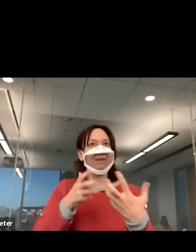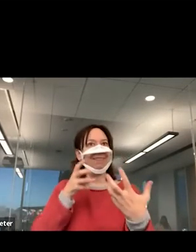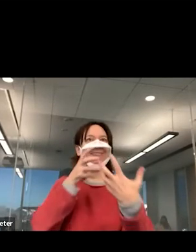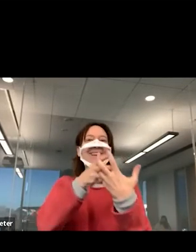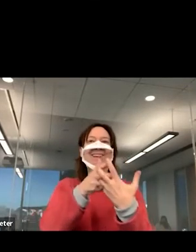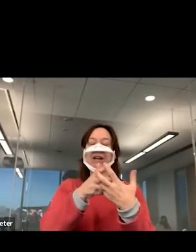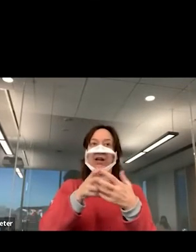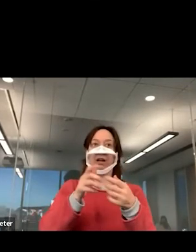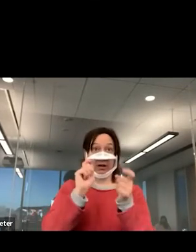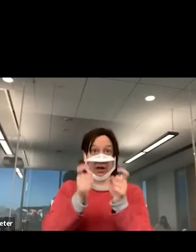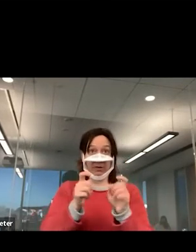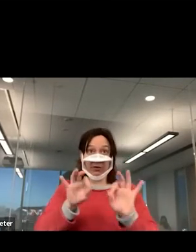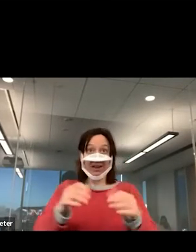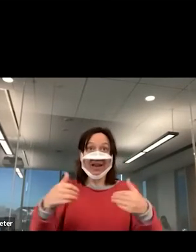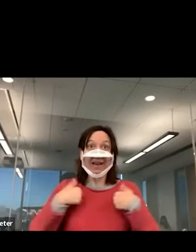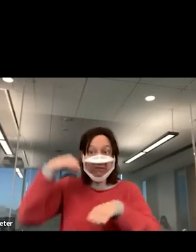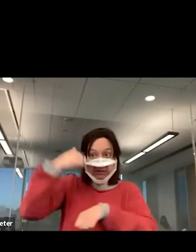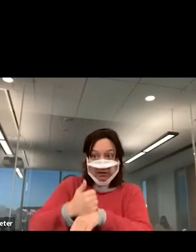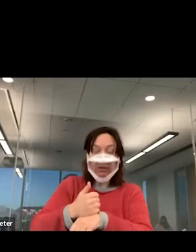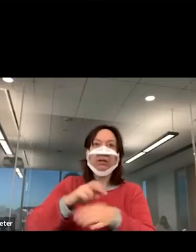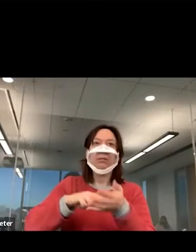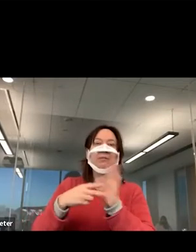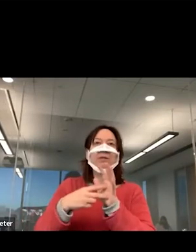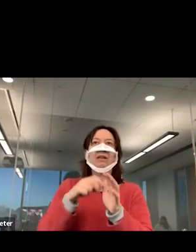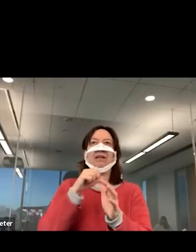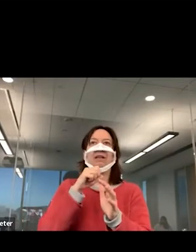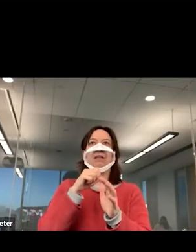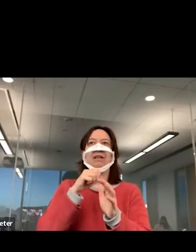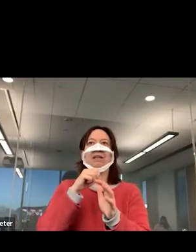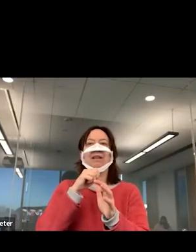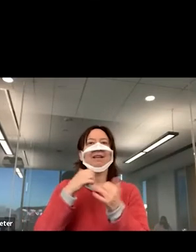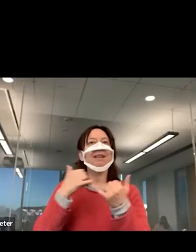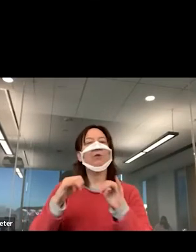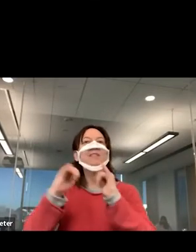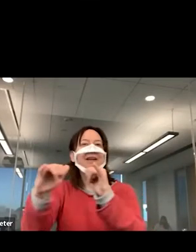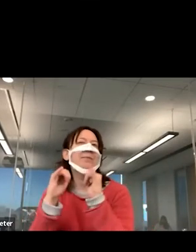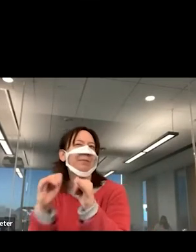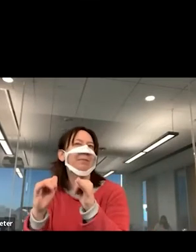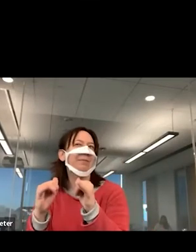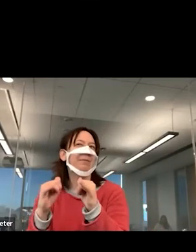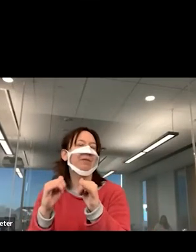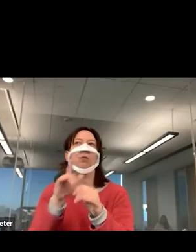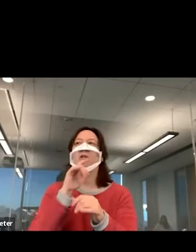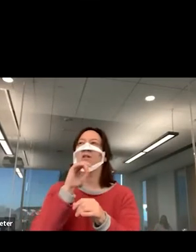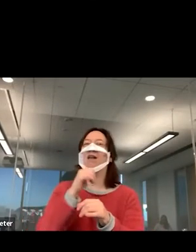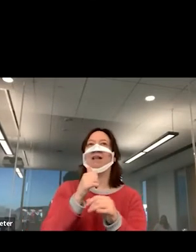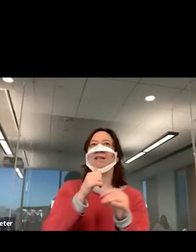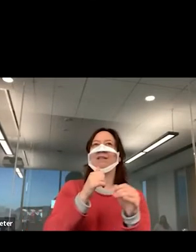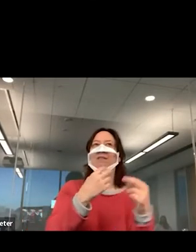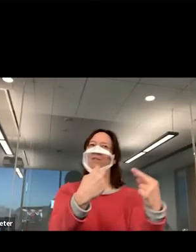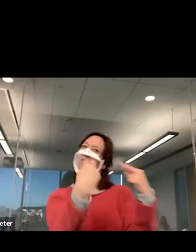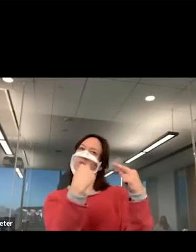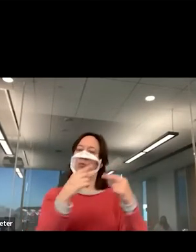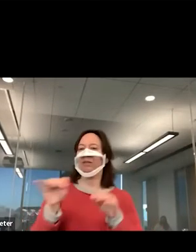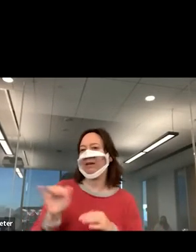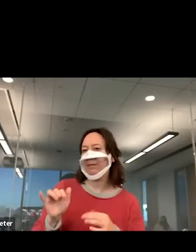different in an aspect that that they didn't realize so um what i've learned is that that